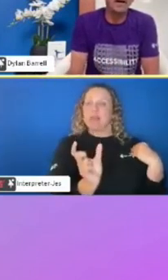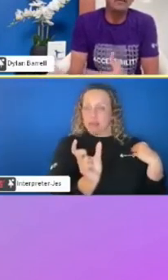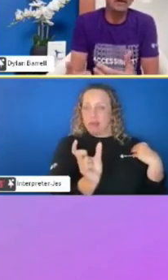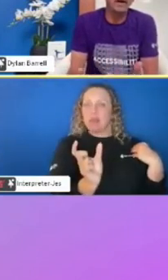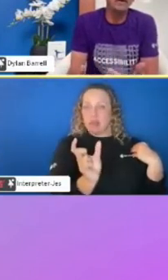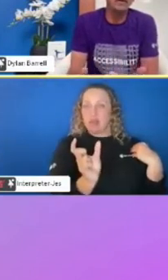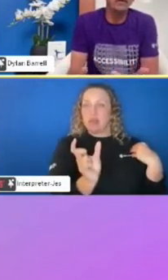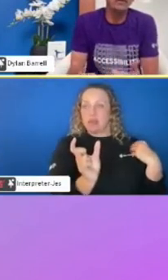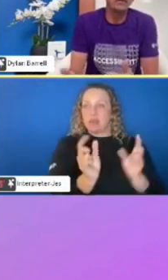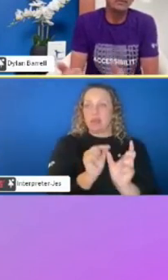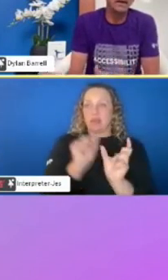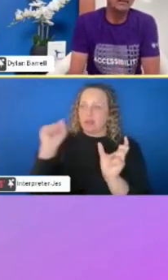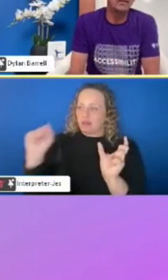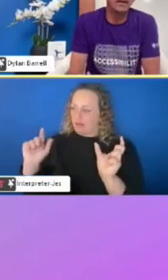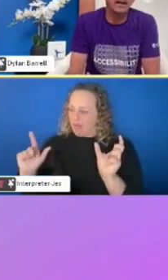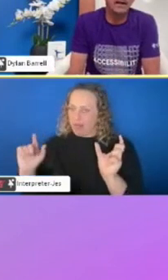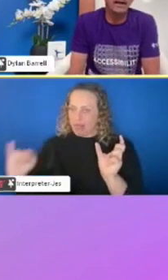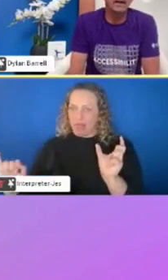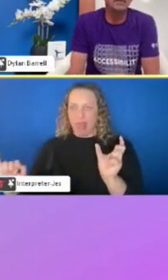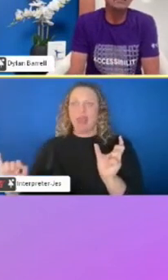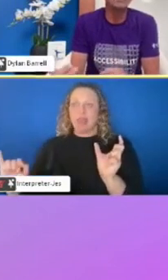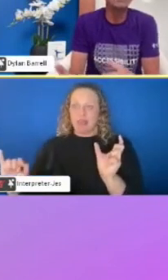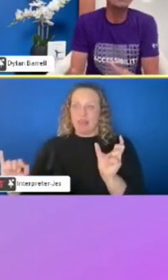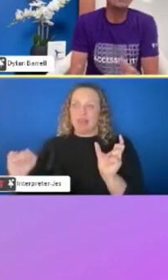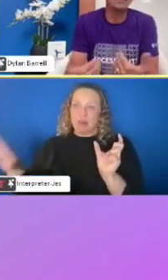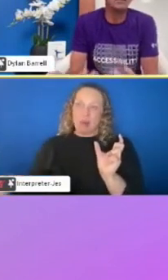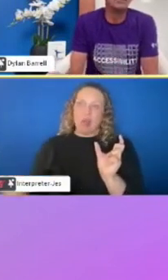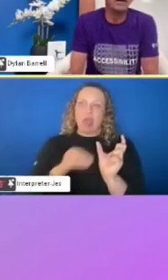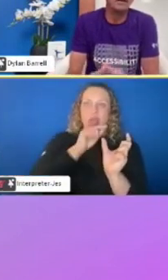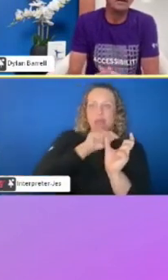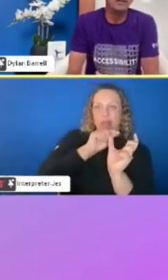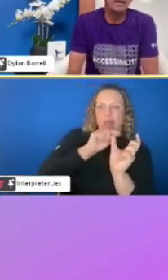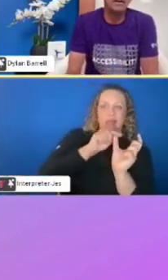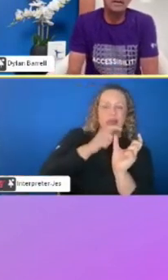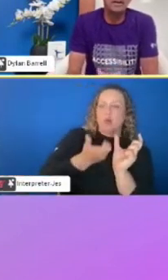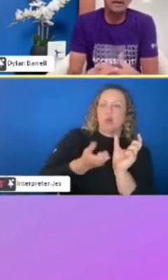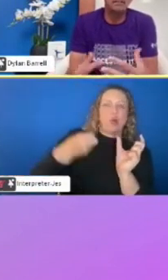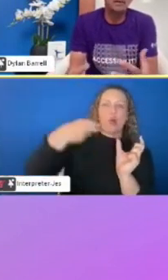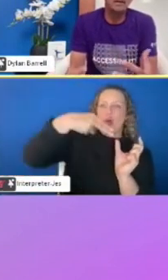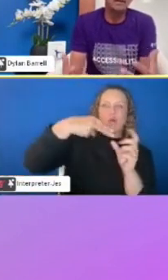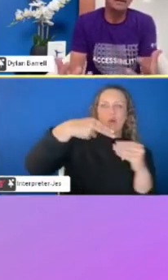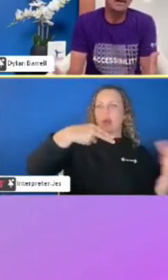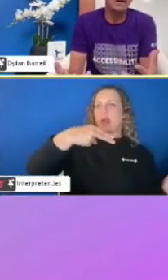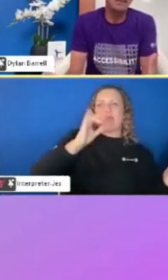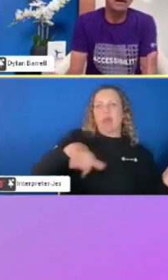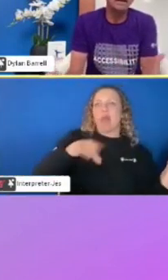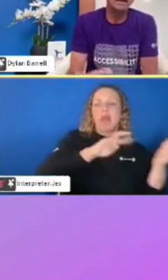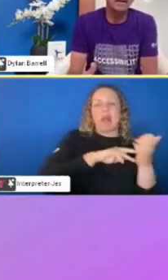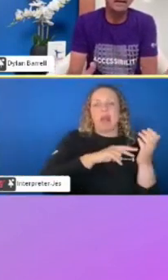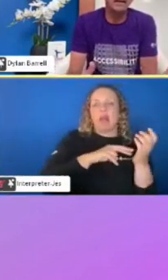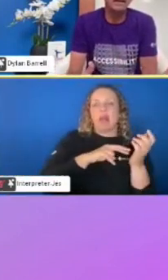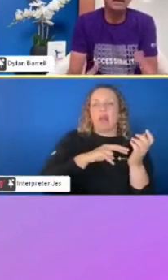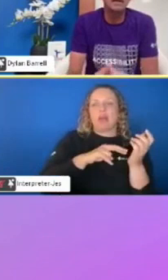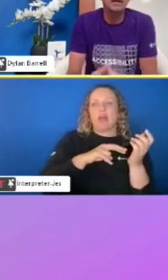if you add a roll equals button to an li element, it's gonna override the semantics, and that means that there's now a button inside a list